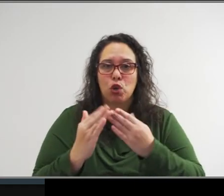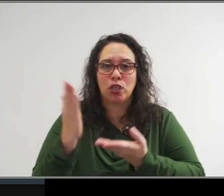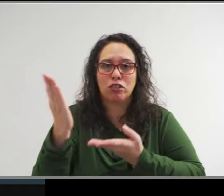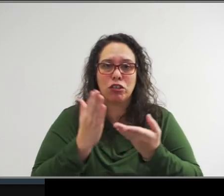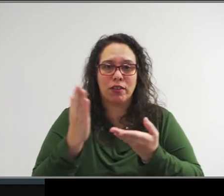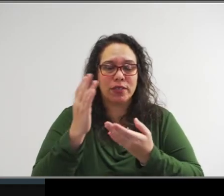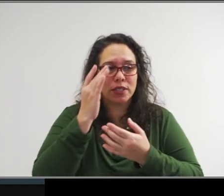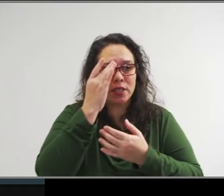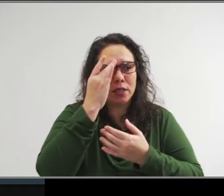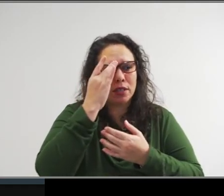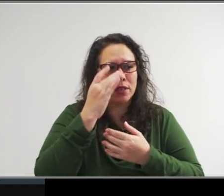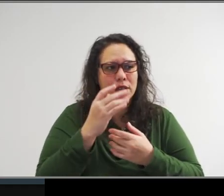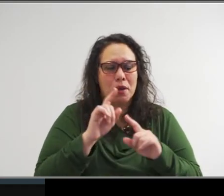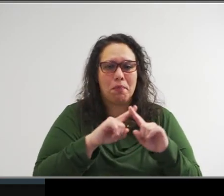but I like to think that